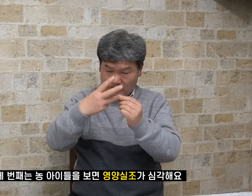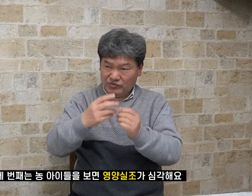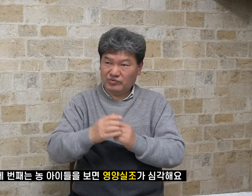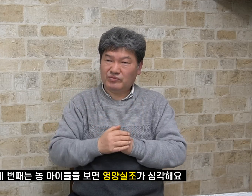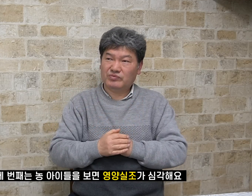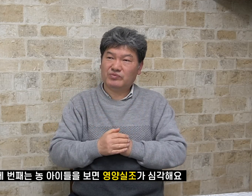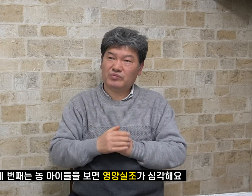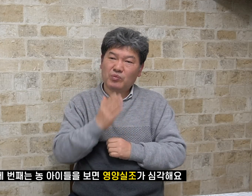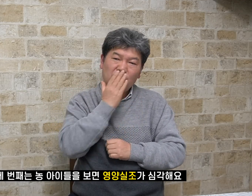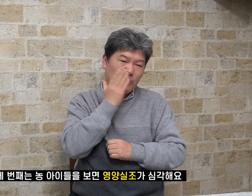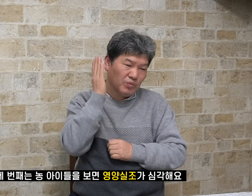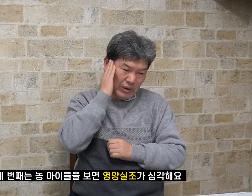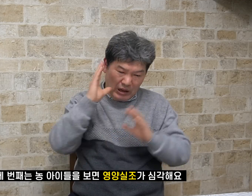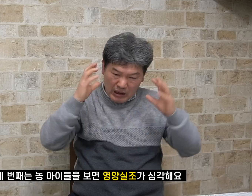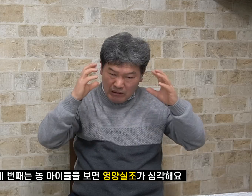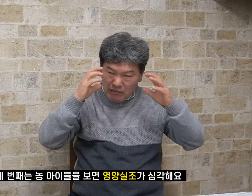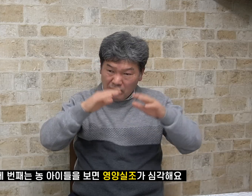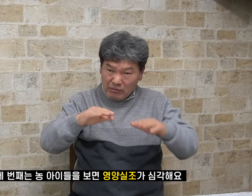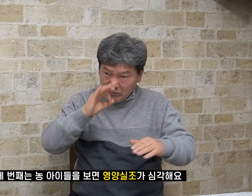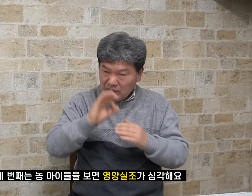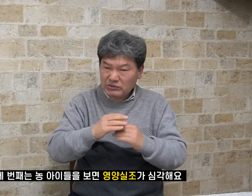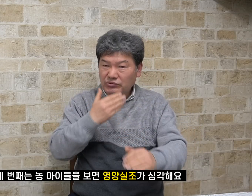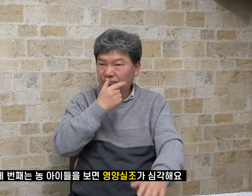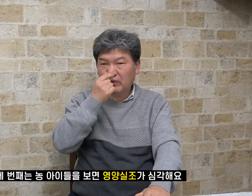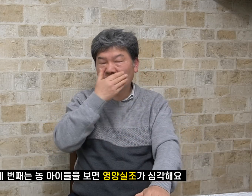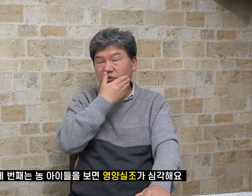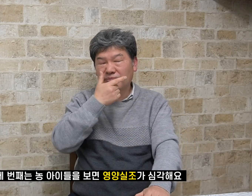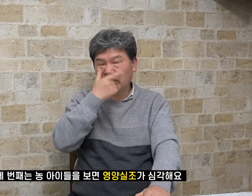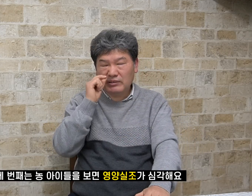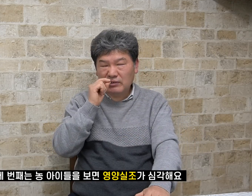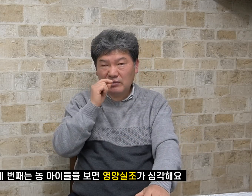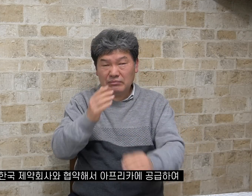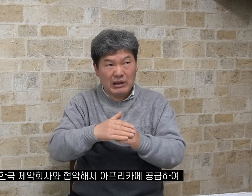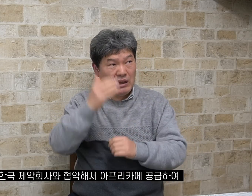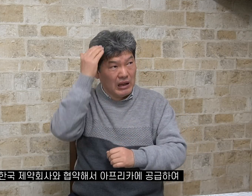Third, if you look at deaf children, malnutrition is serious.